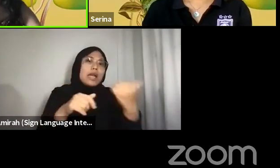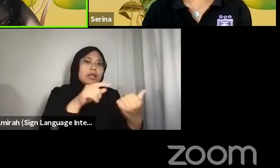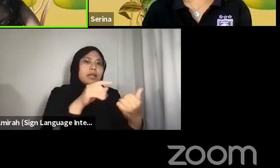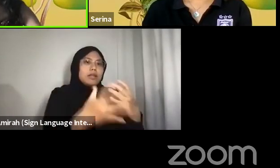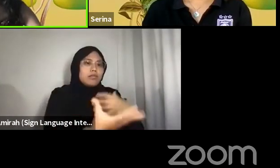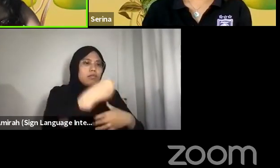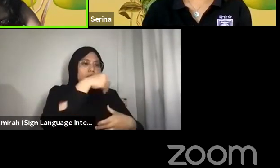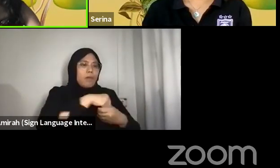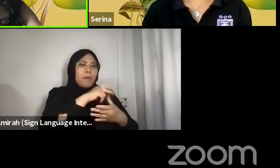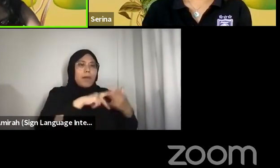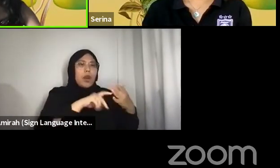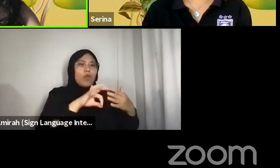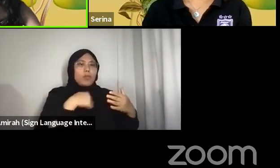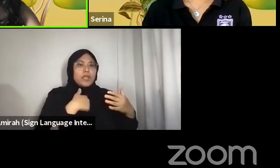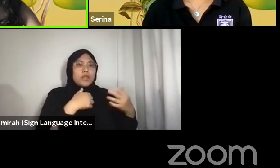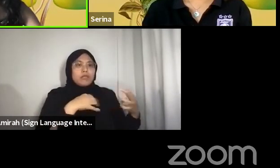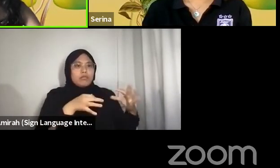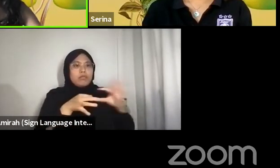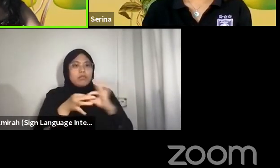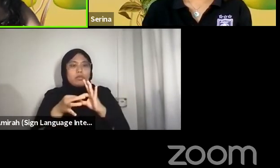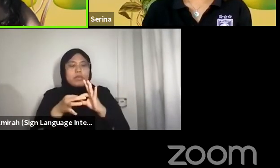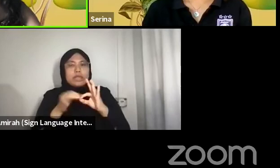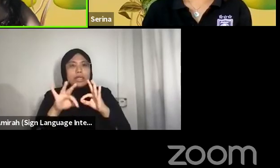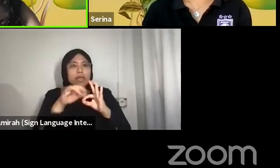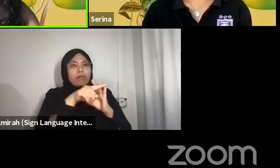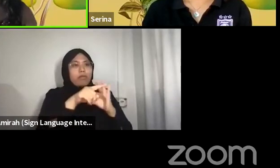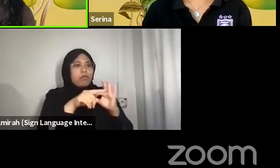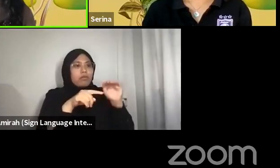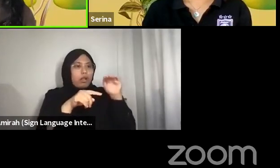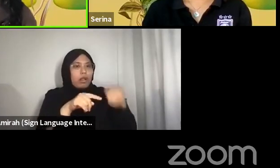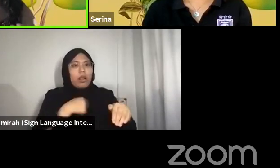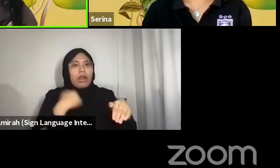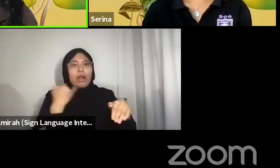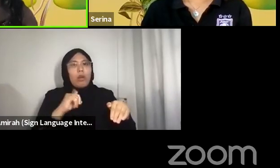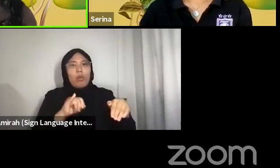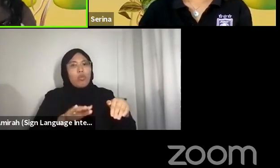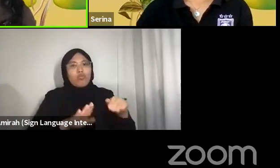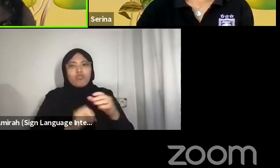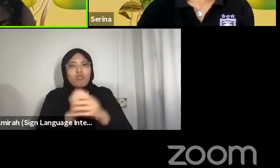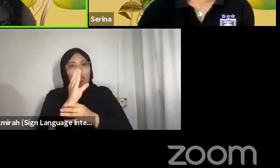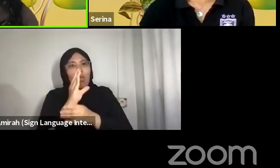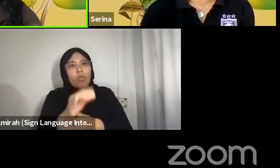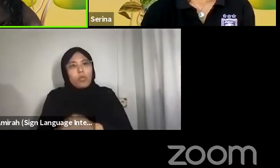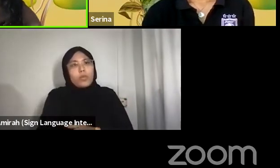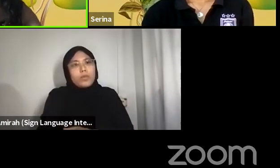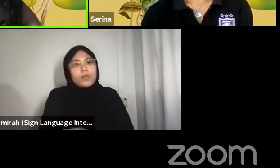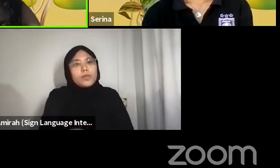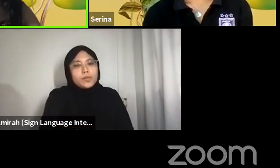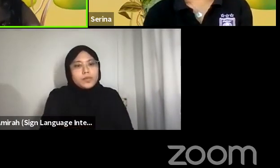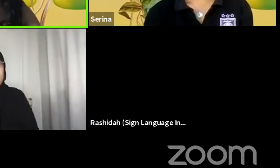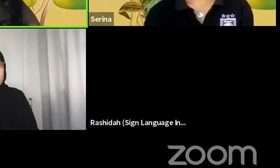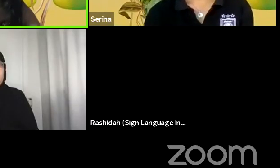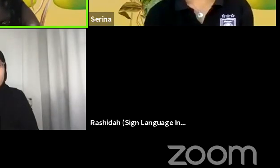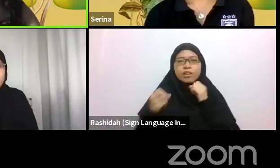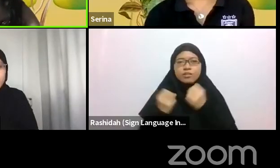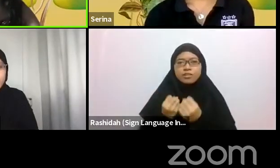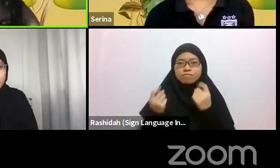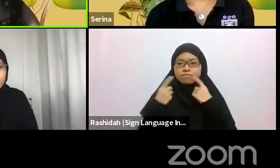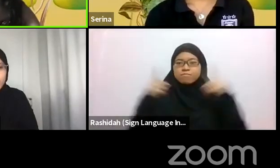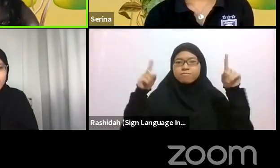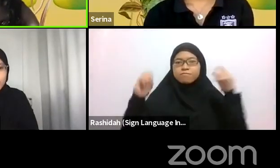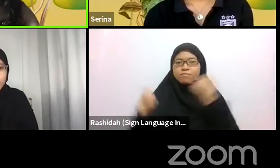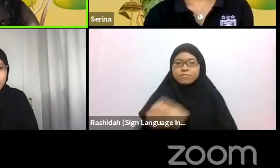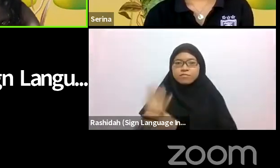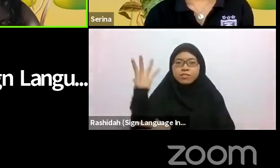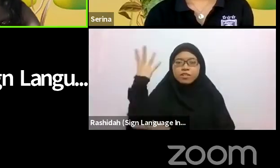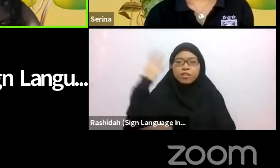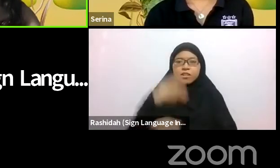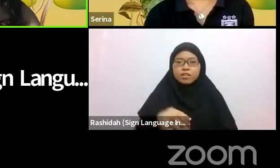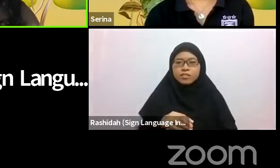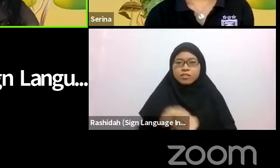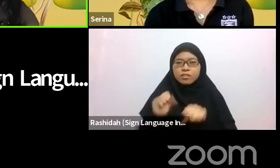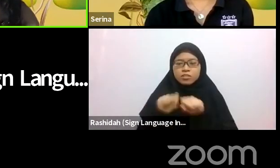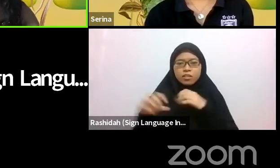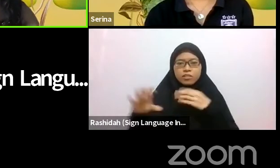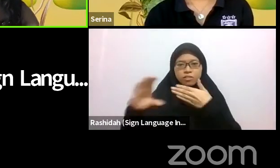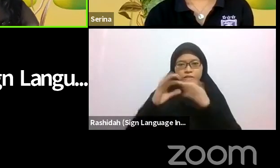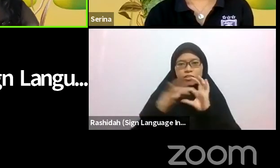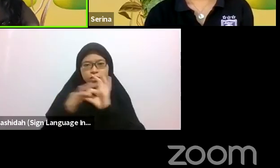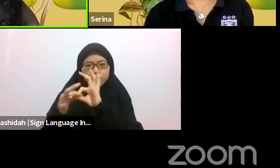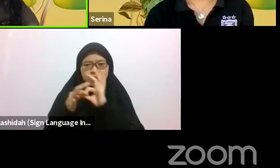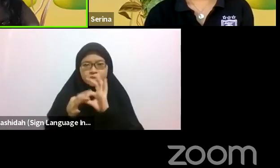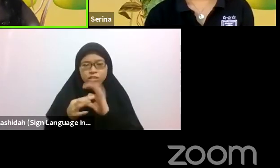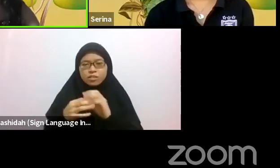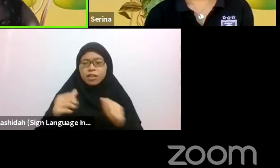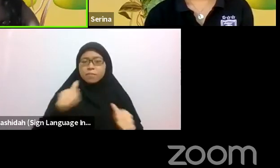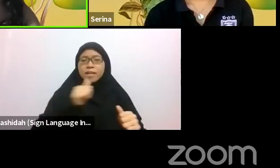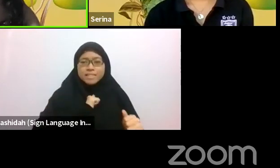If the Other does not thrive, I do not thrive. So I think there’s this very close connection and intimacy to understand that the self is the Other, and the Other is the self.